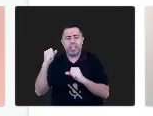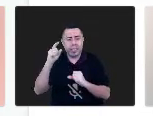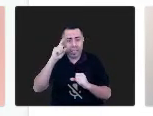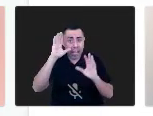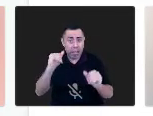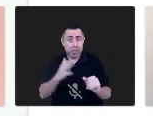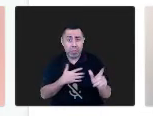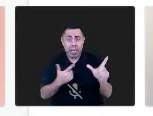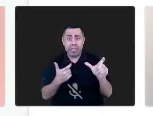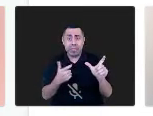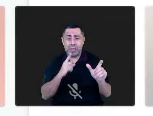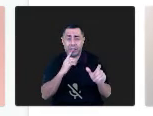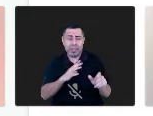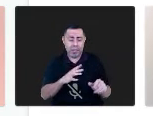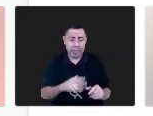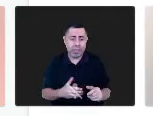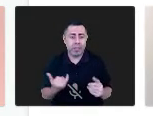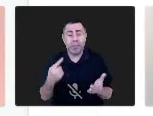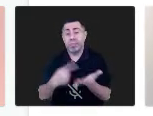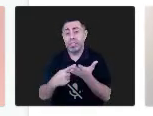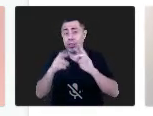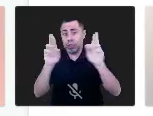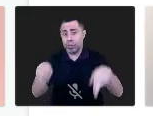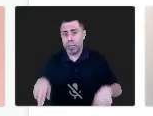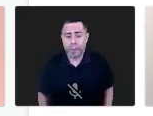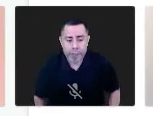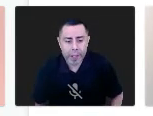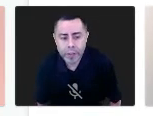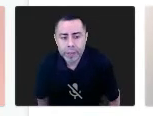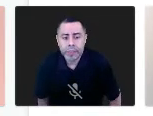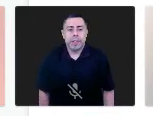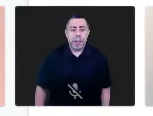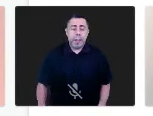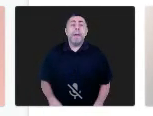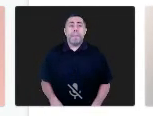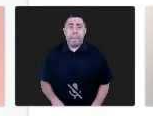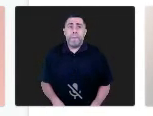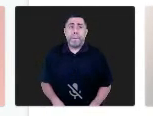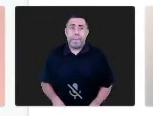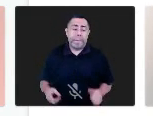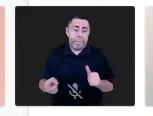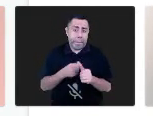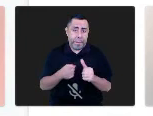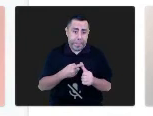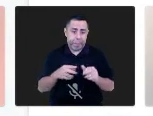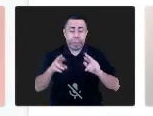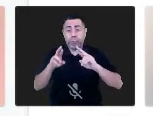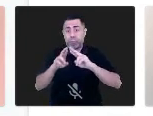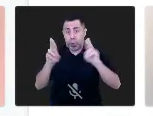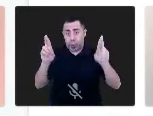but um let's jump into your resume okay um so first of all the resume is a marketing doc